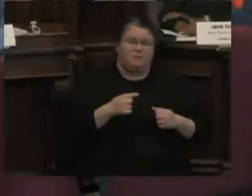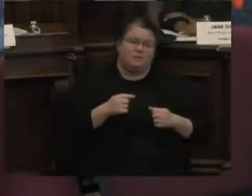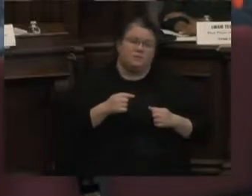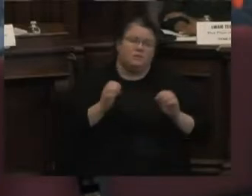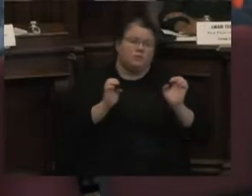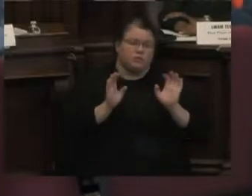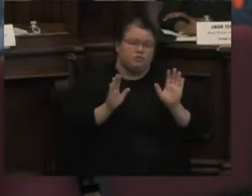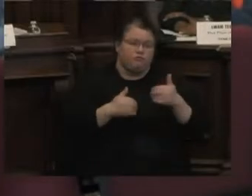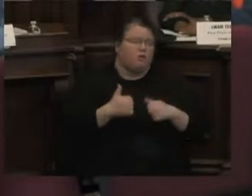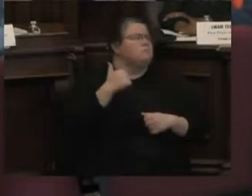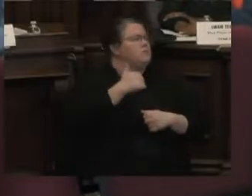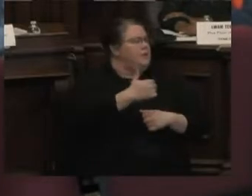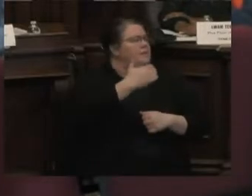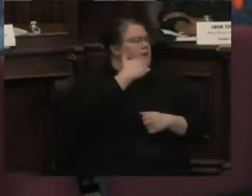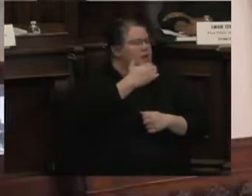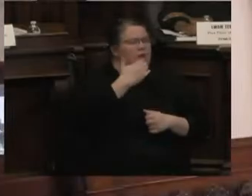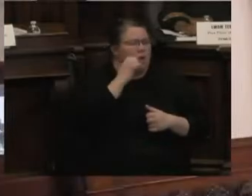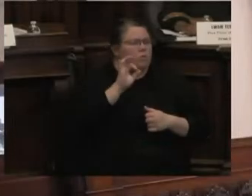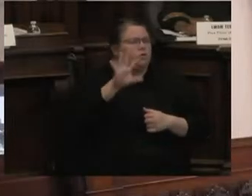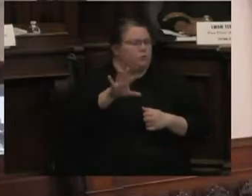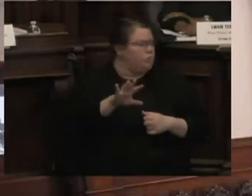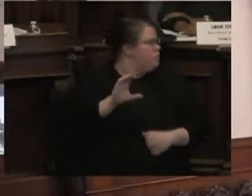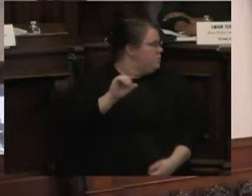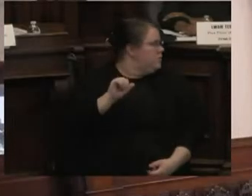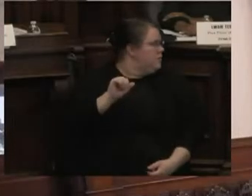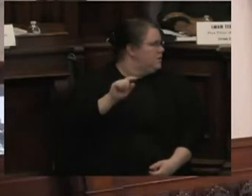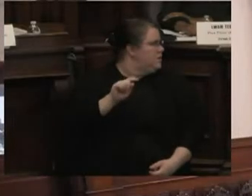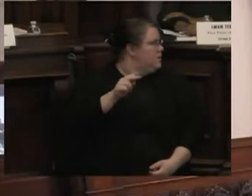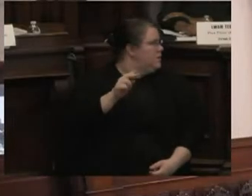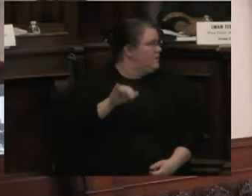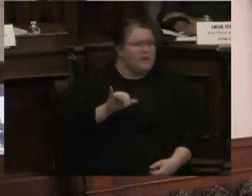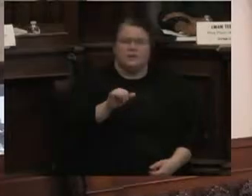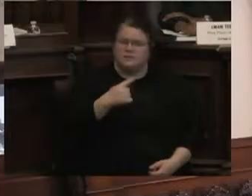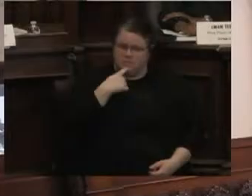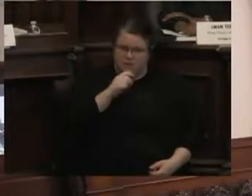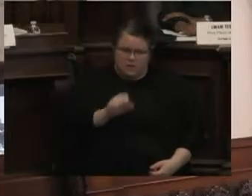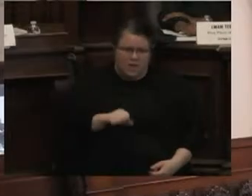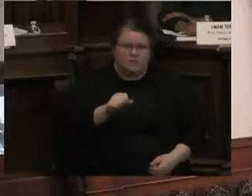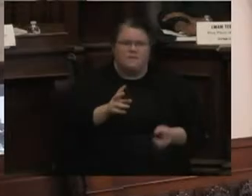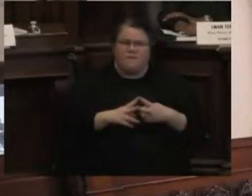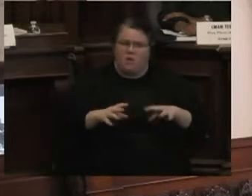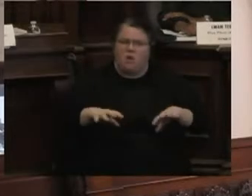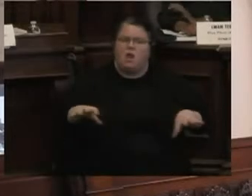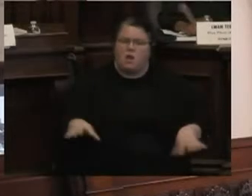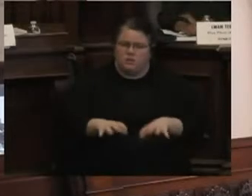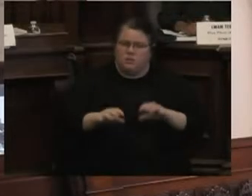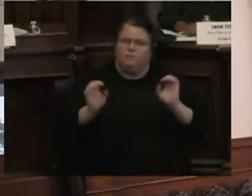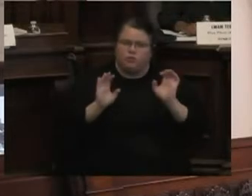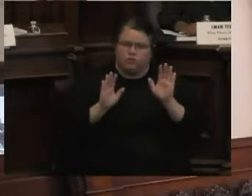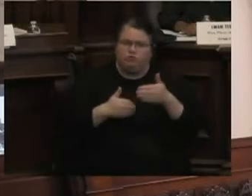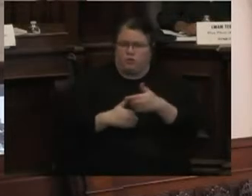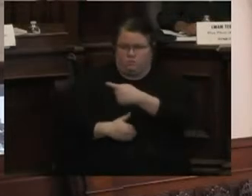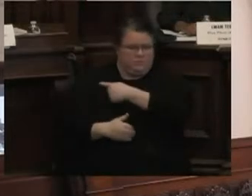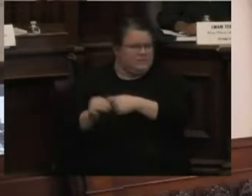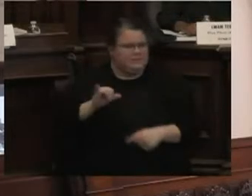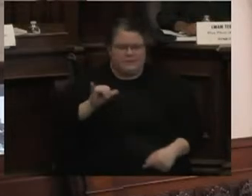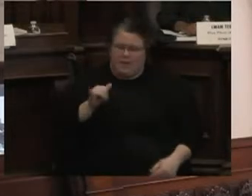I just like to add the emergency rooms. Thank you.